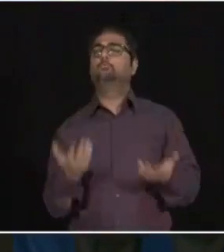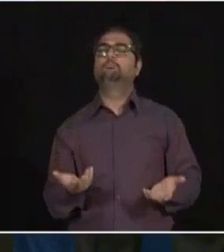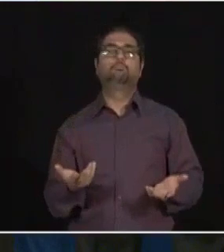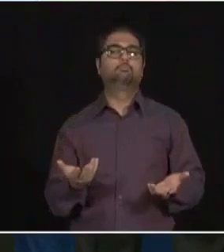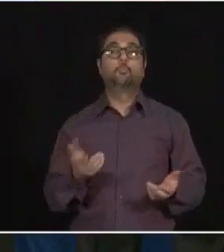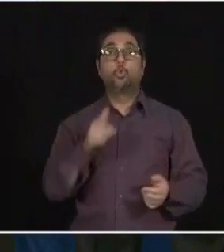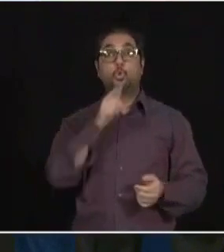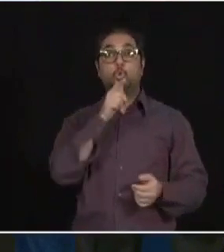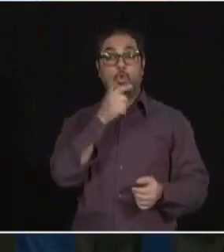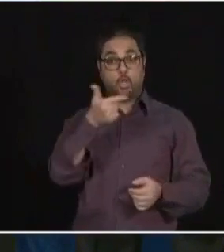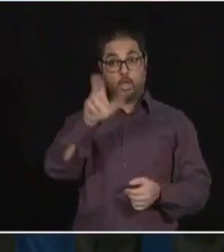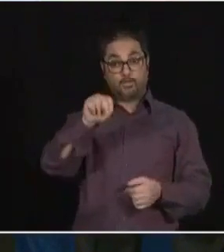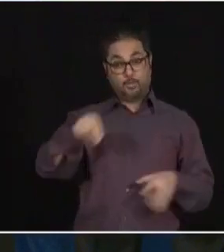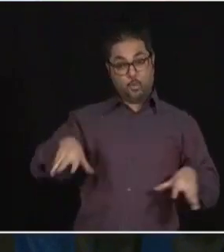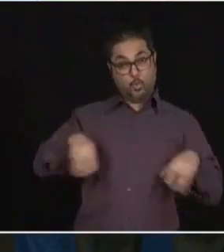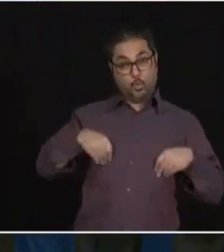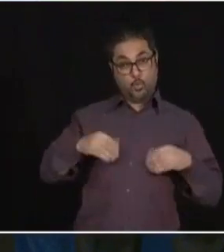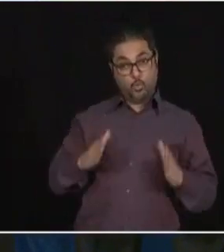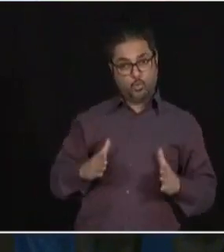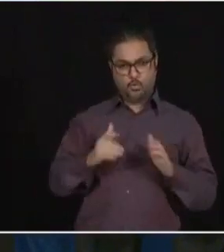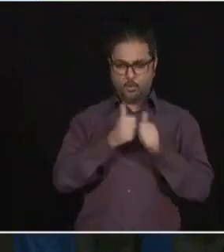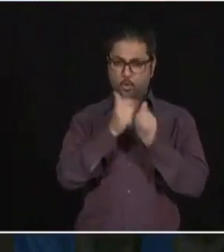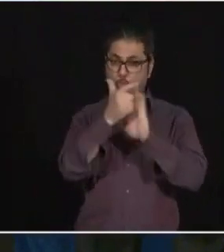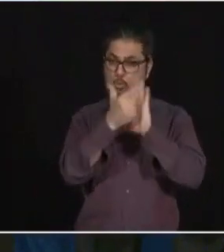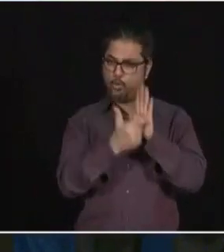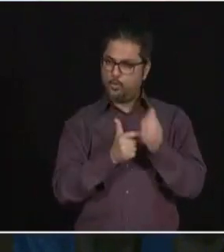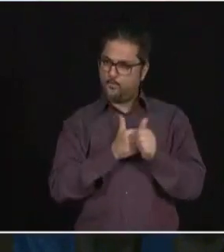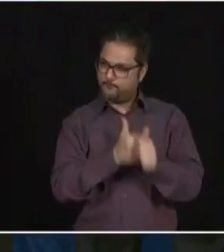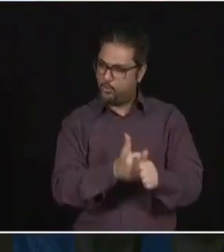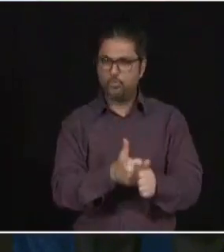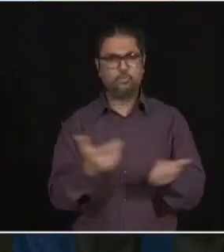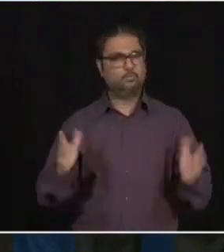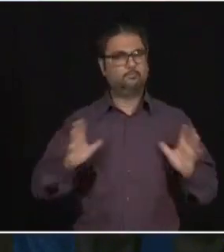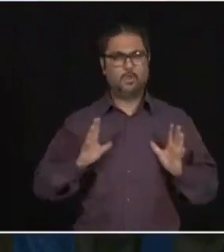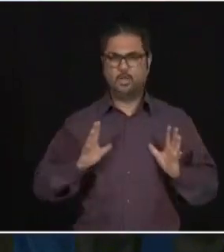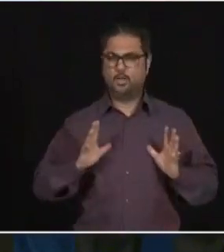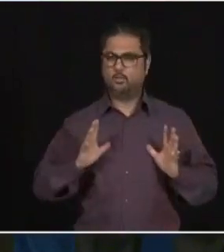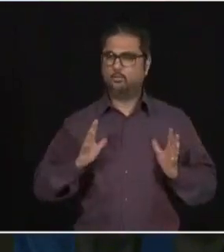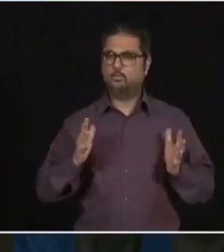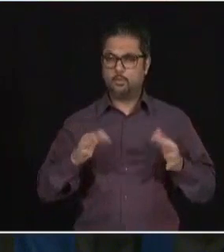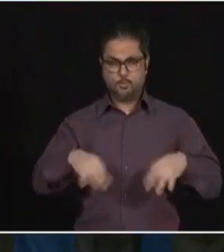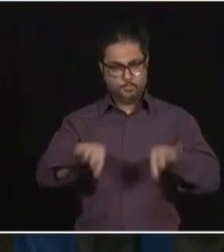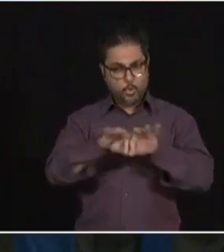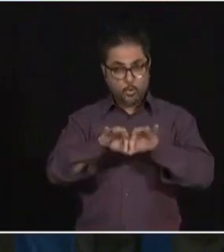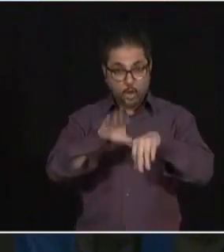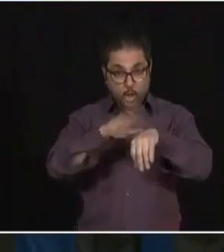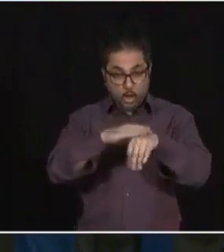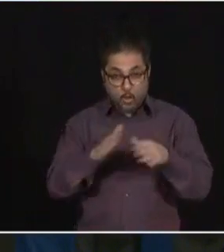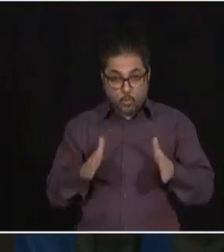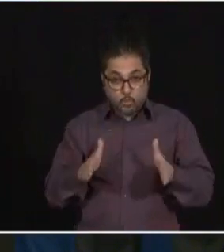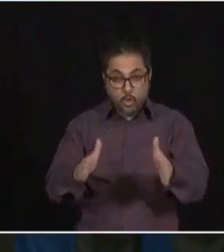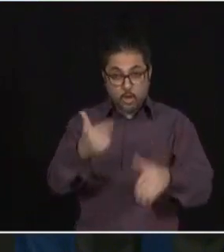We need to target the smugglers and they need to throw the book autotheist gangsters out there terrorizing our streets.